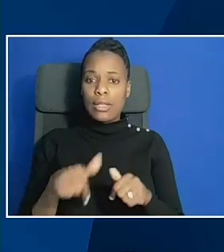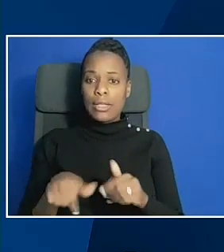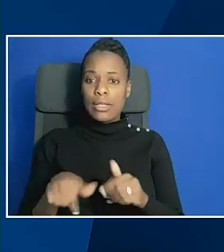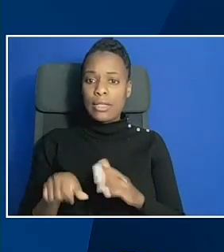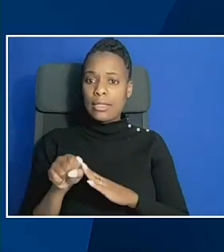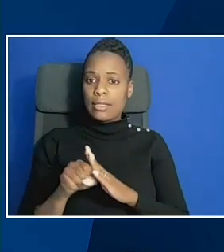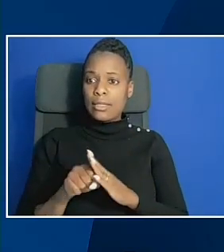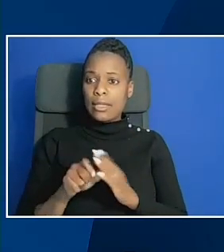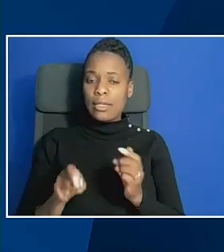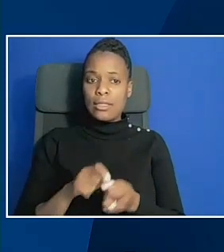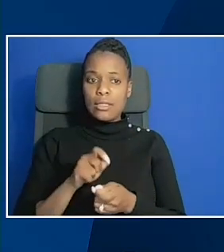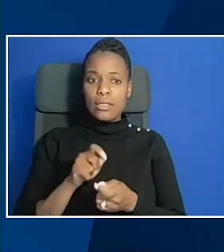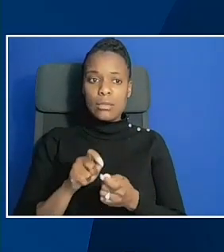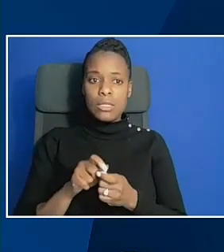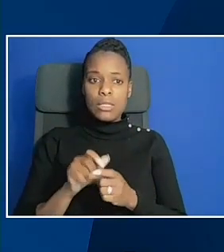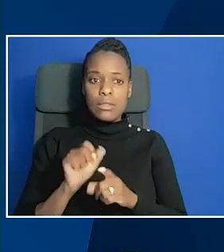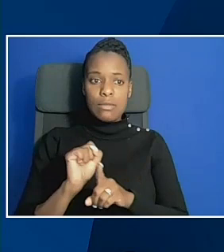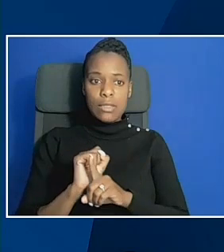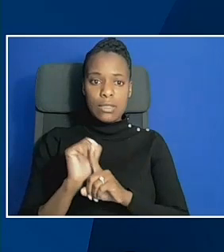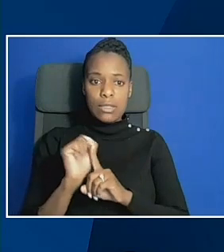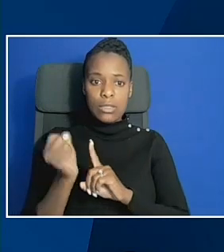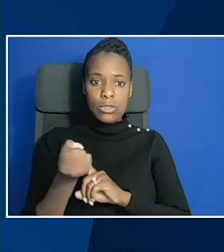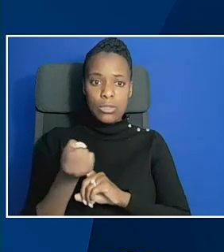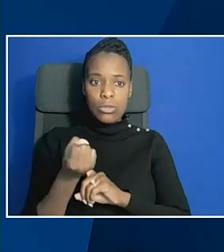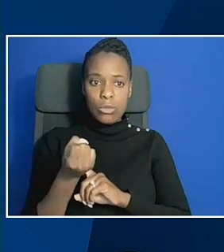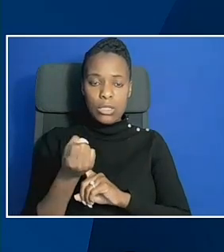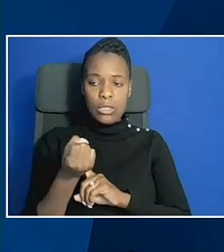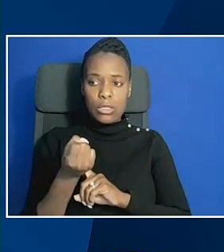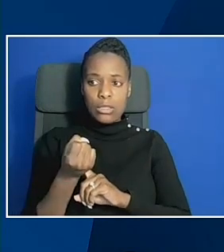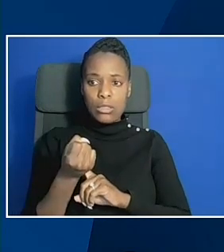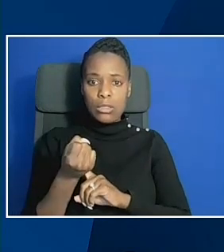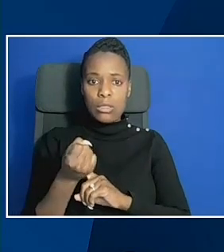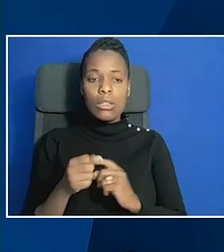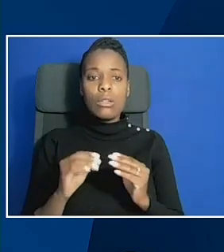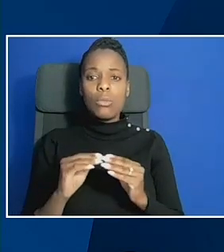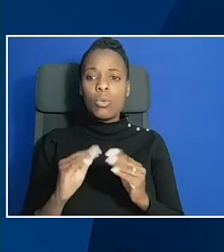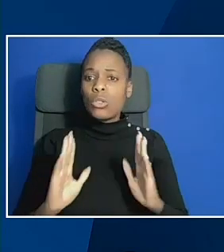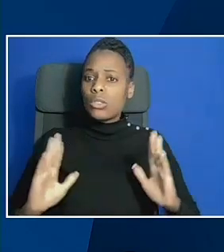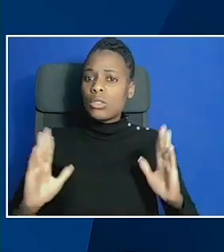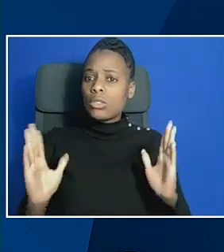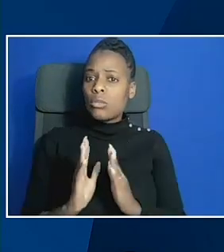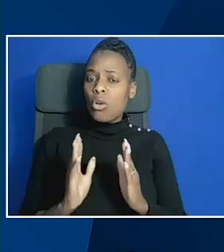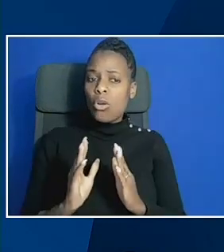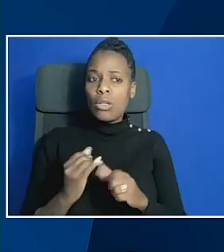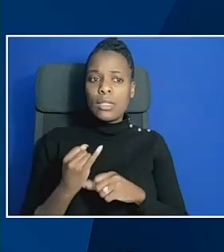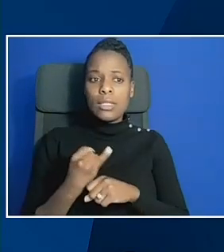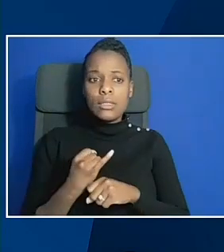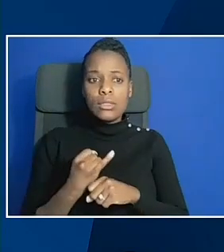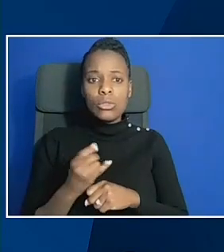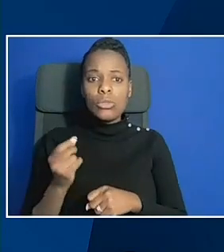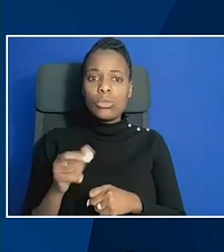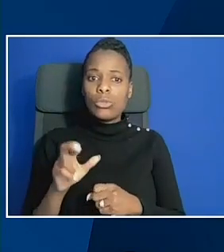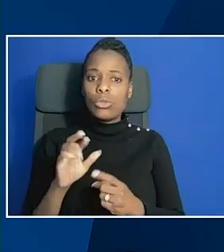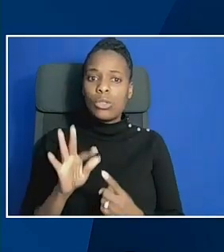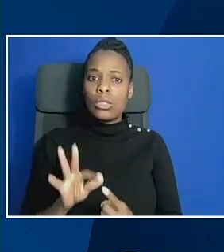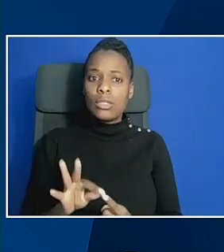situation. It is the smaller institutions or specialized or the non-mega or whatever